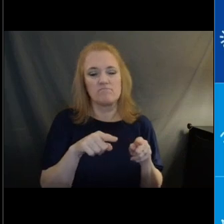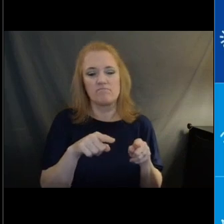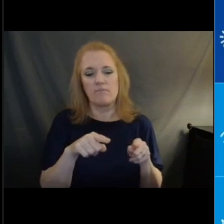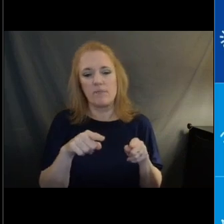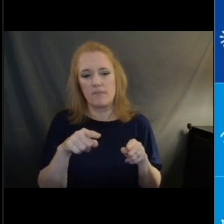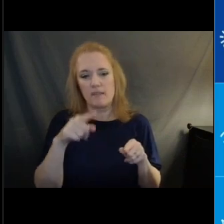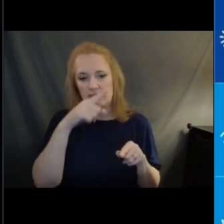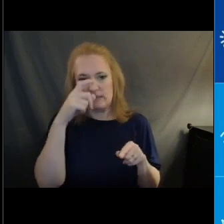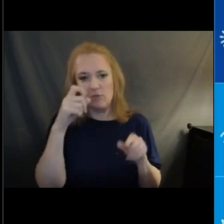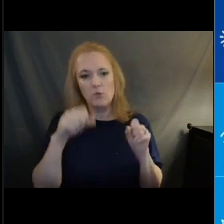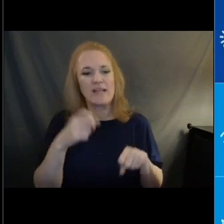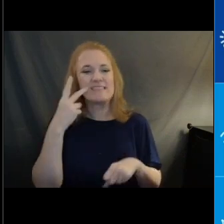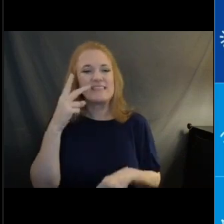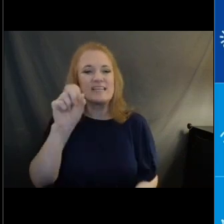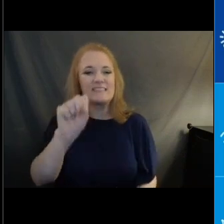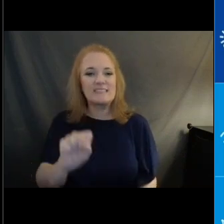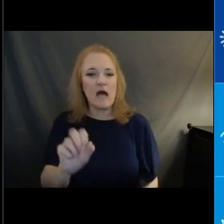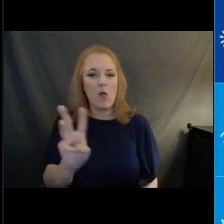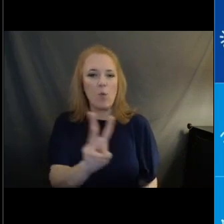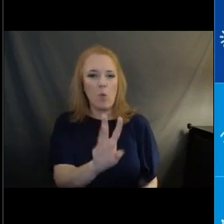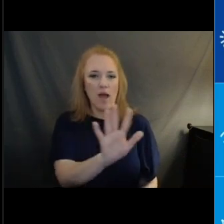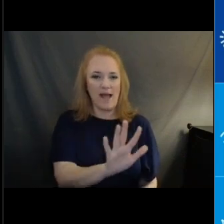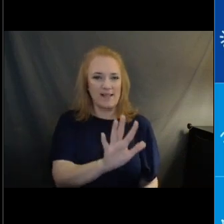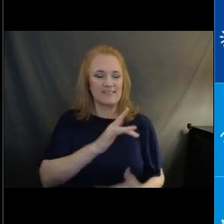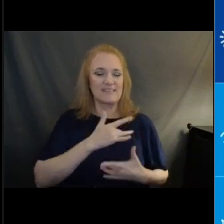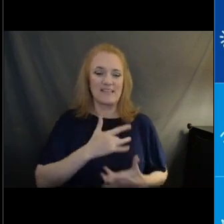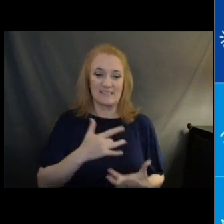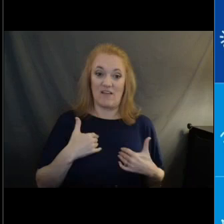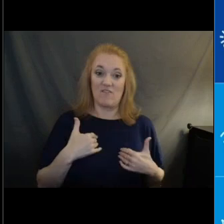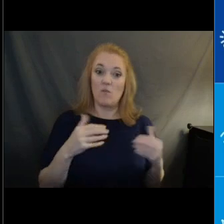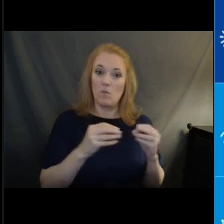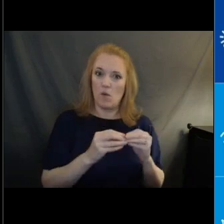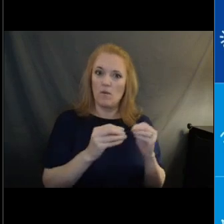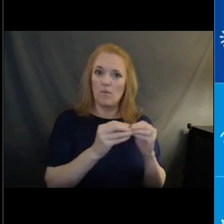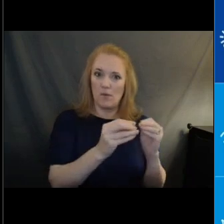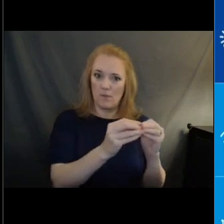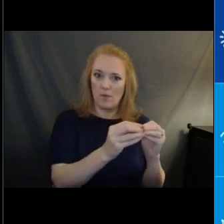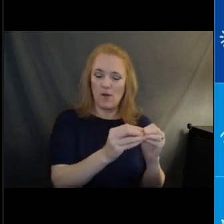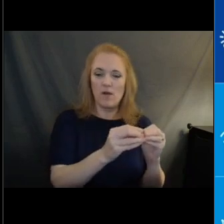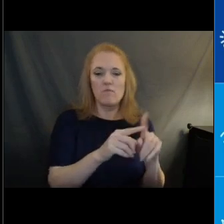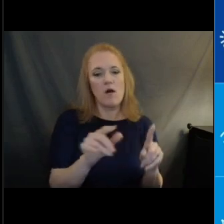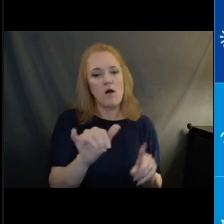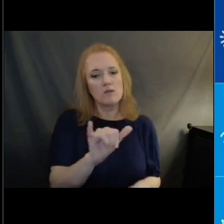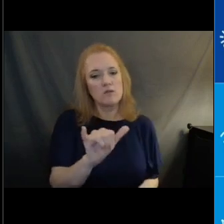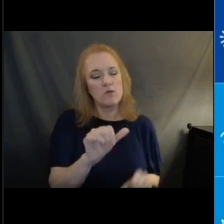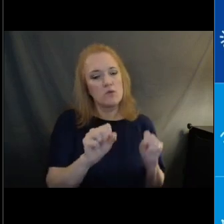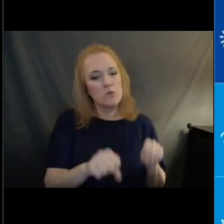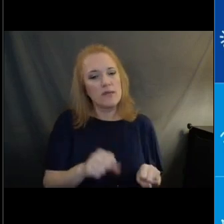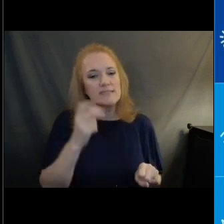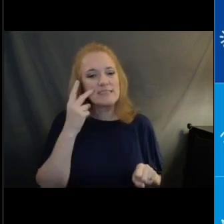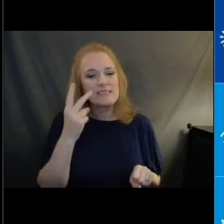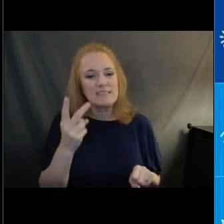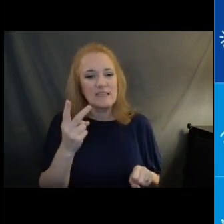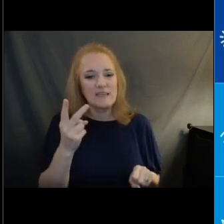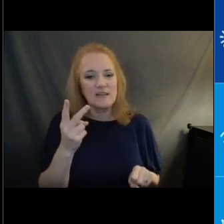active with issuing heat warnings during the summer months, but also there's another area of